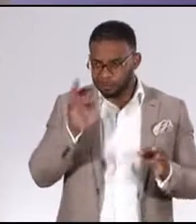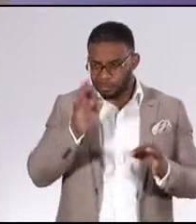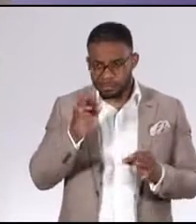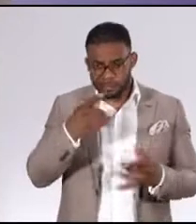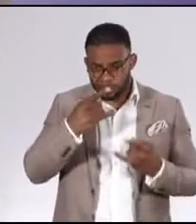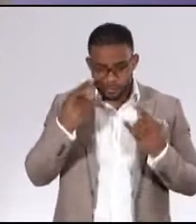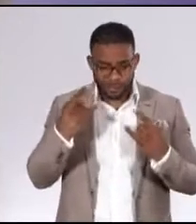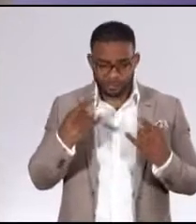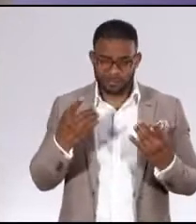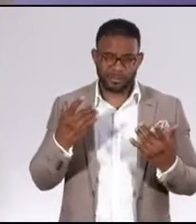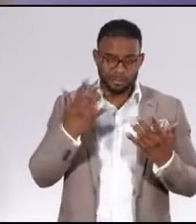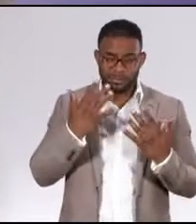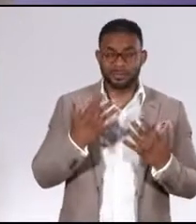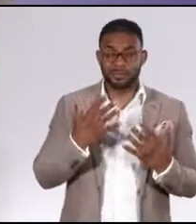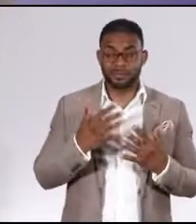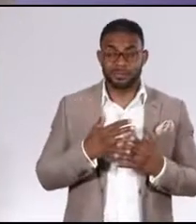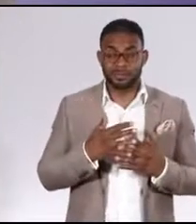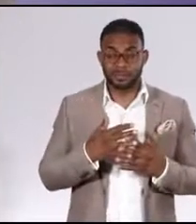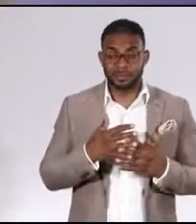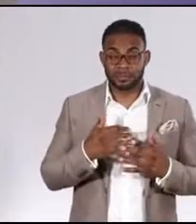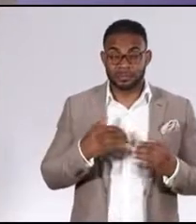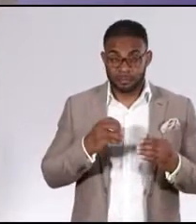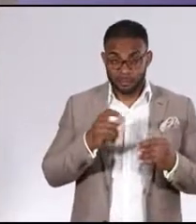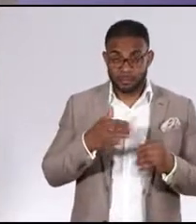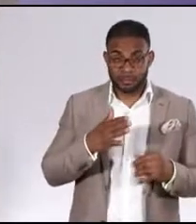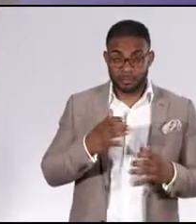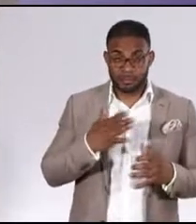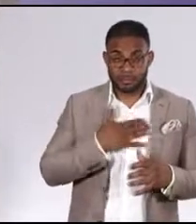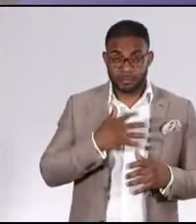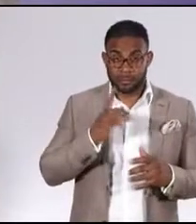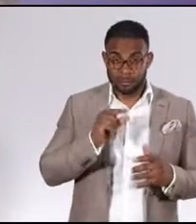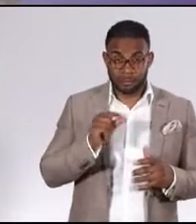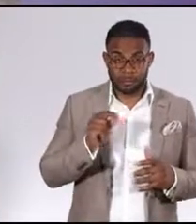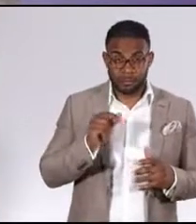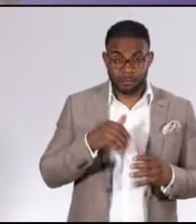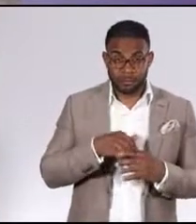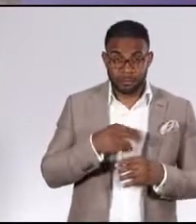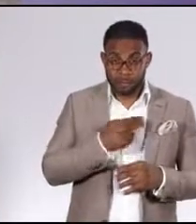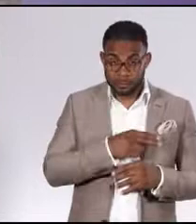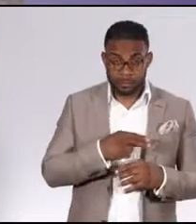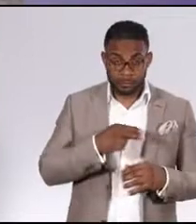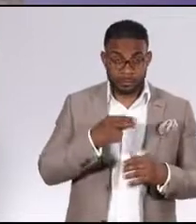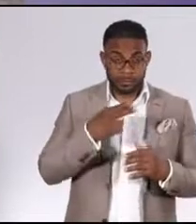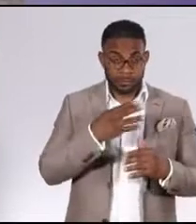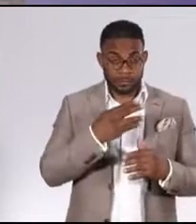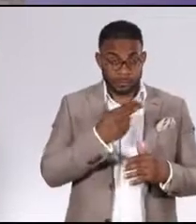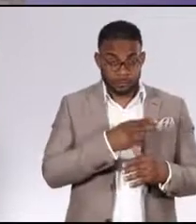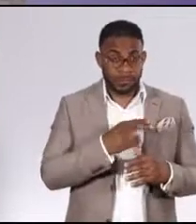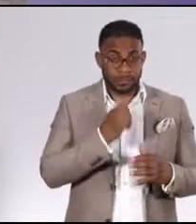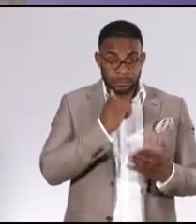Unfortunately, I spent much of 2020 in hospitals with my husband who was being treated for cancer.